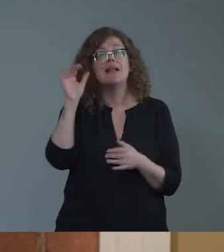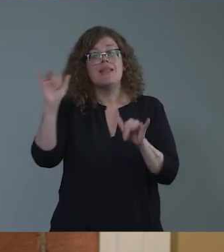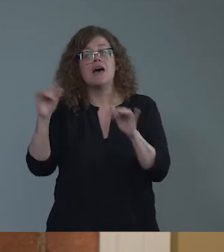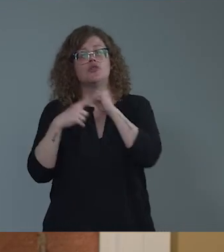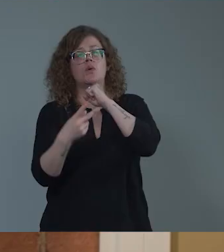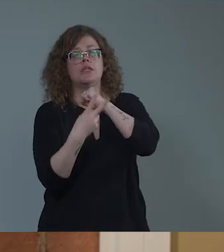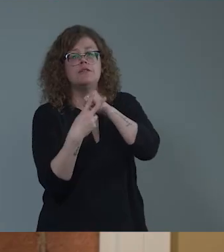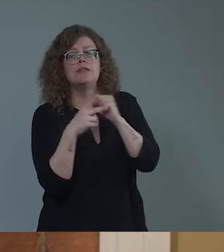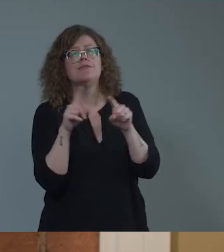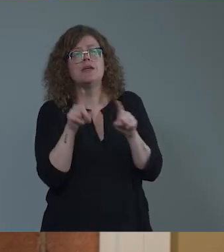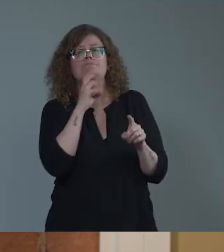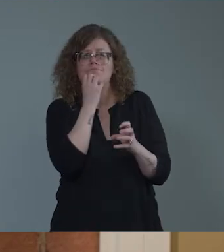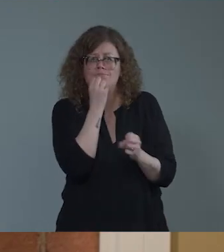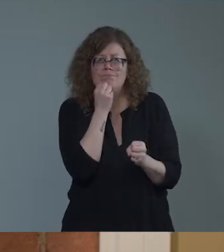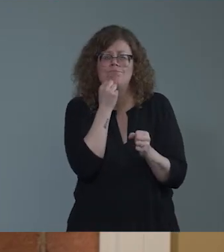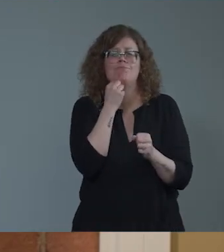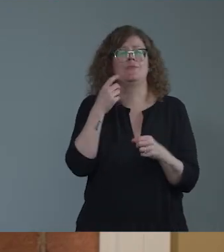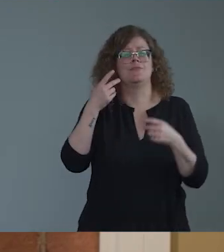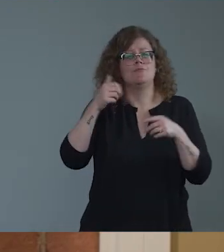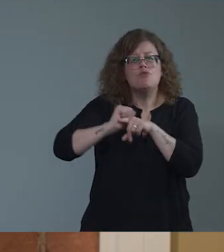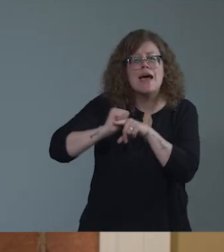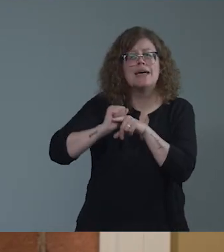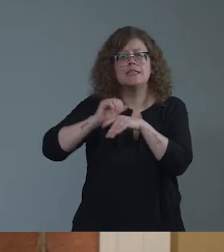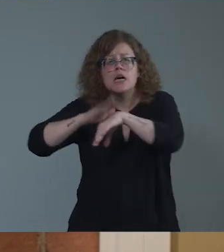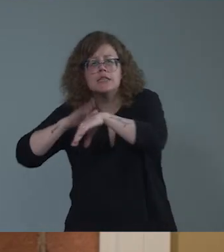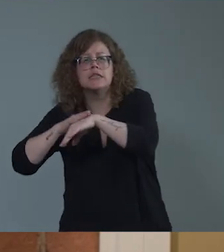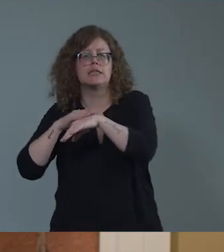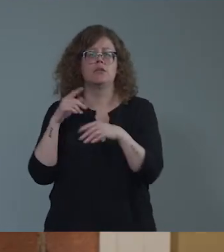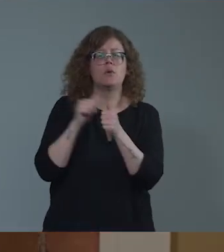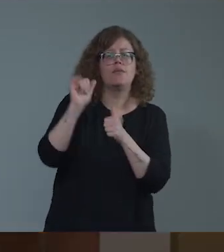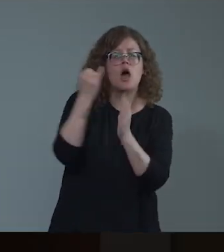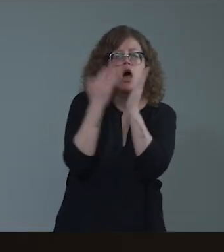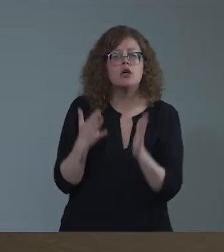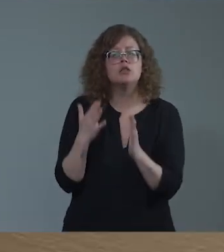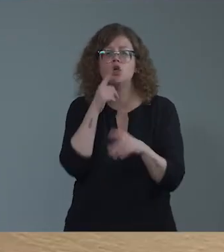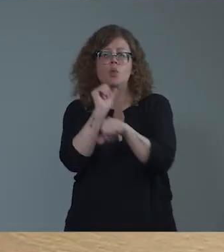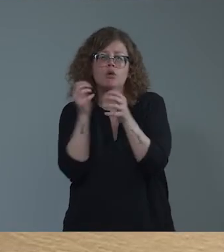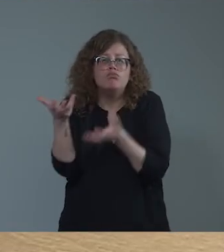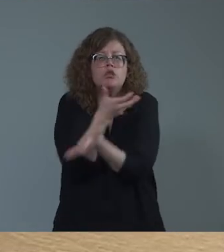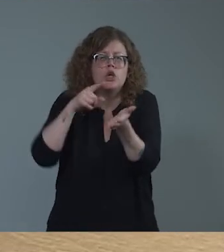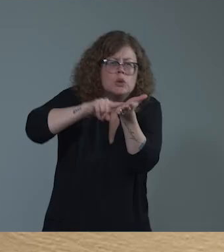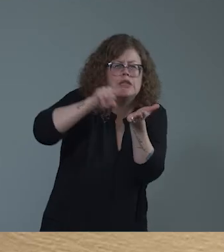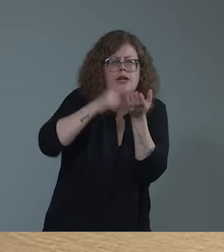and if there's more that’s required of you later, it's an additional fee. An artist's moral rights